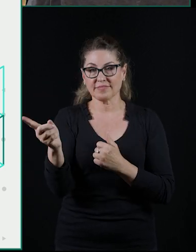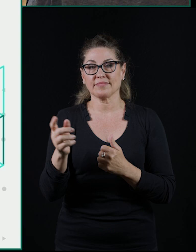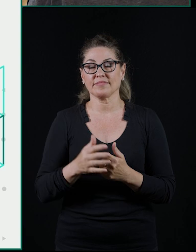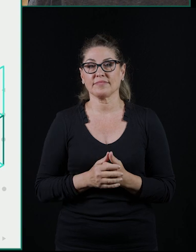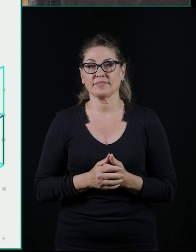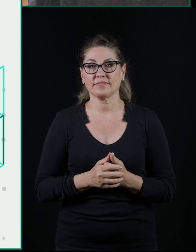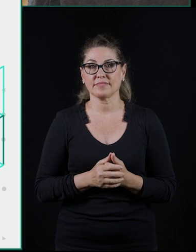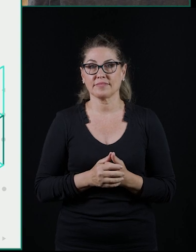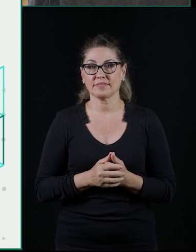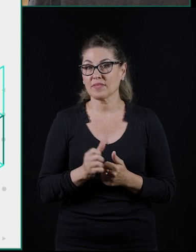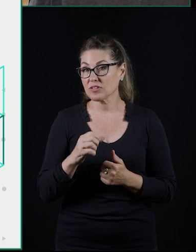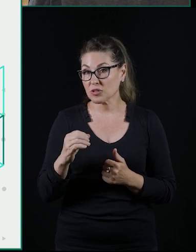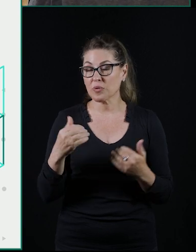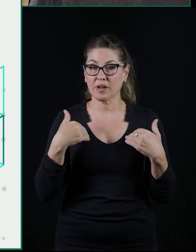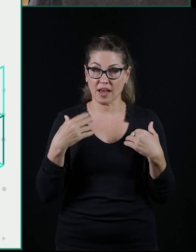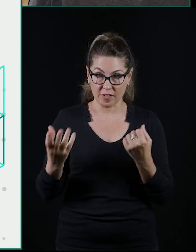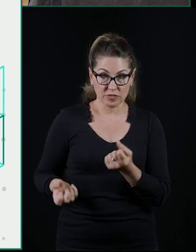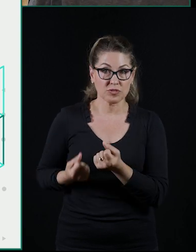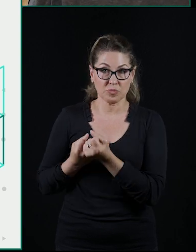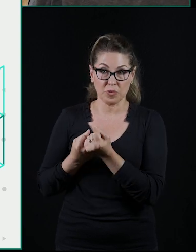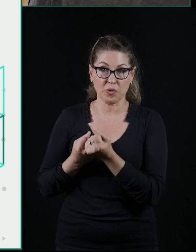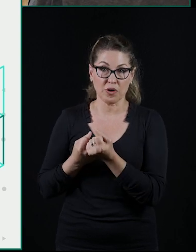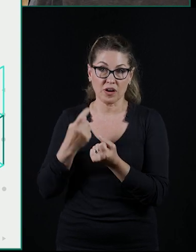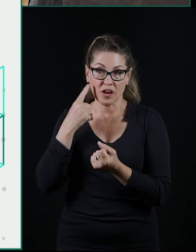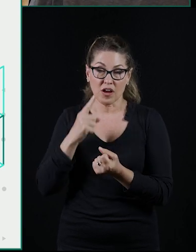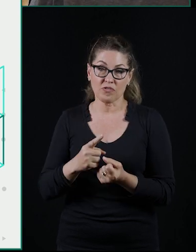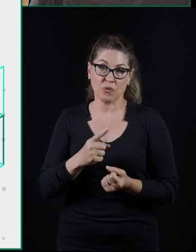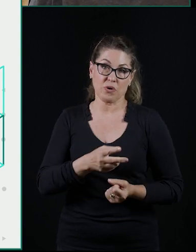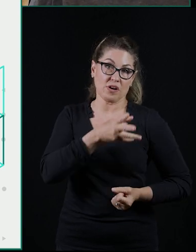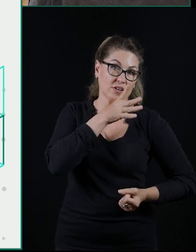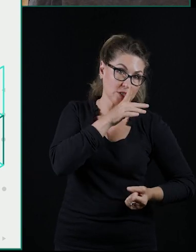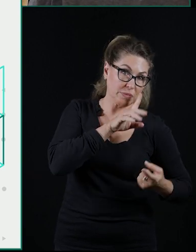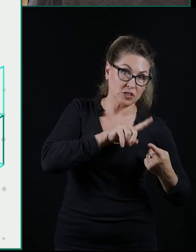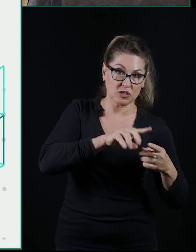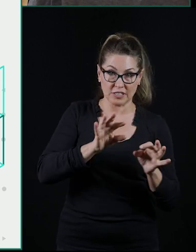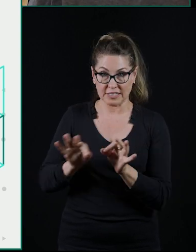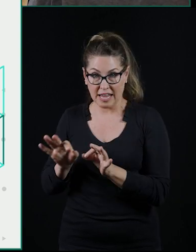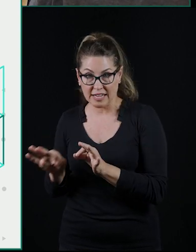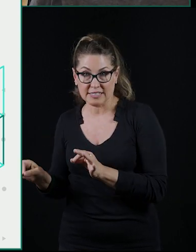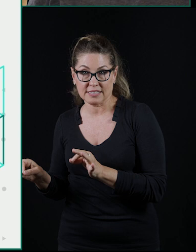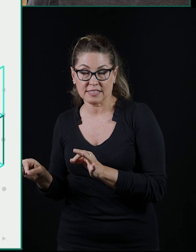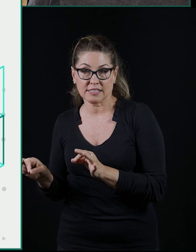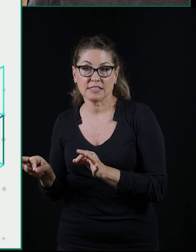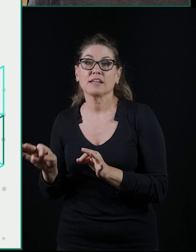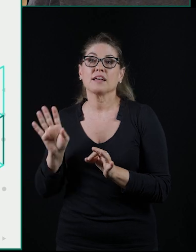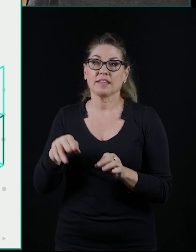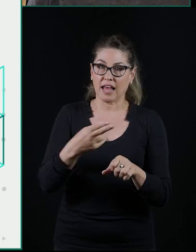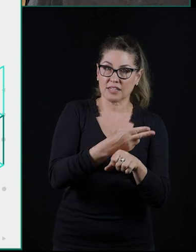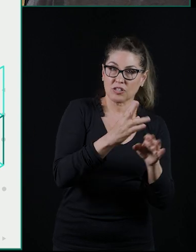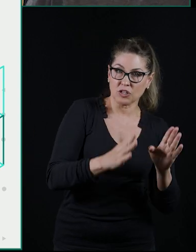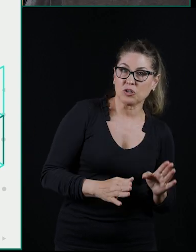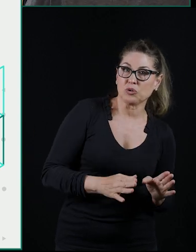So, we have support for speech to text, which takes a user's audio and converts it